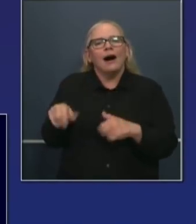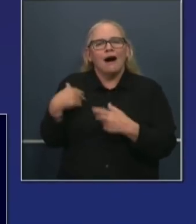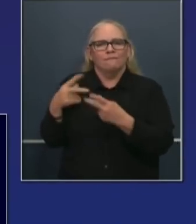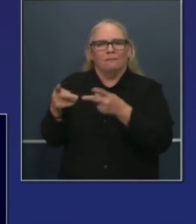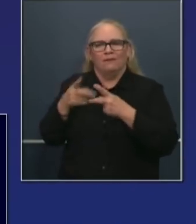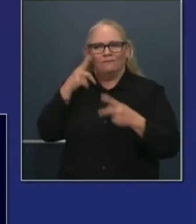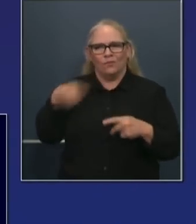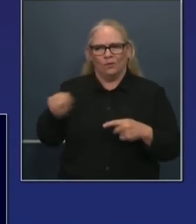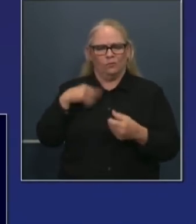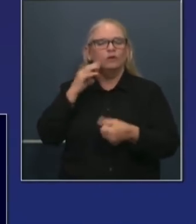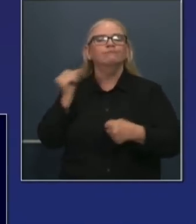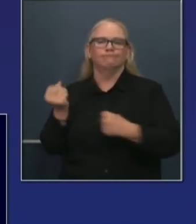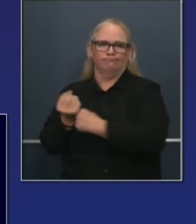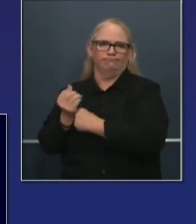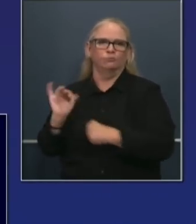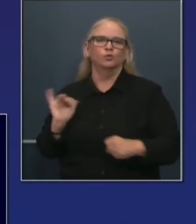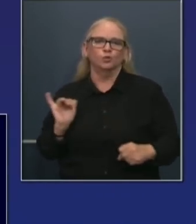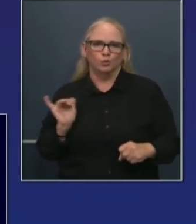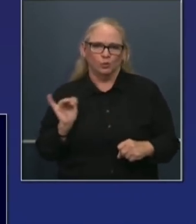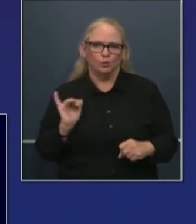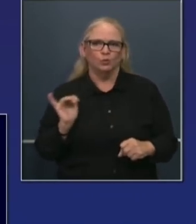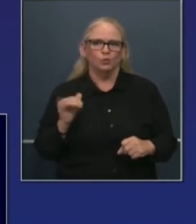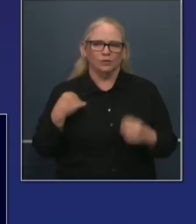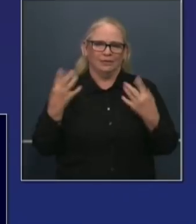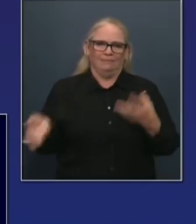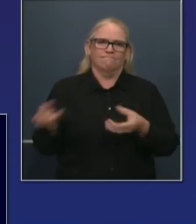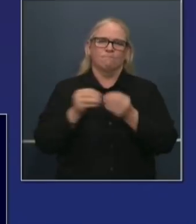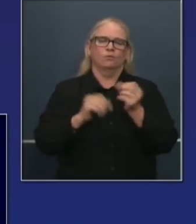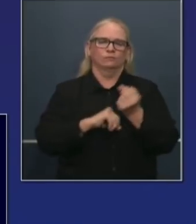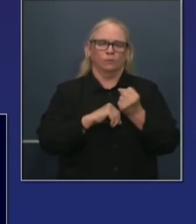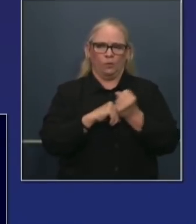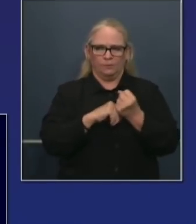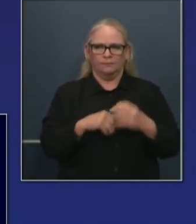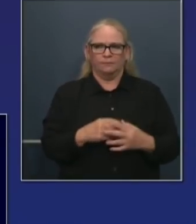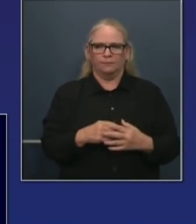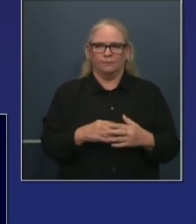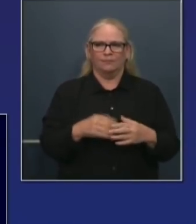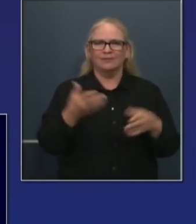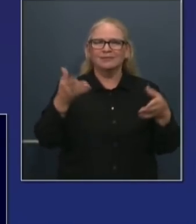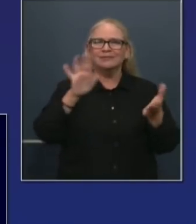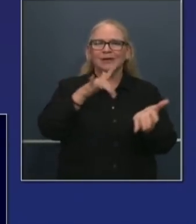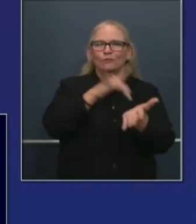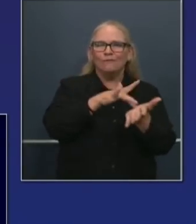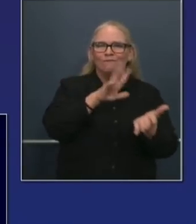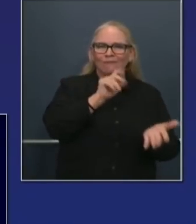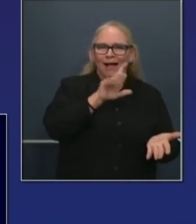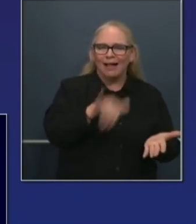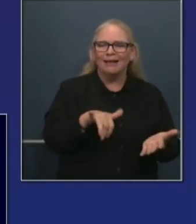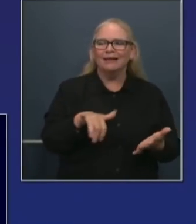FARM WORKERS AND THEY'VE BEEN VERY SUPPORTIVE OF THAT PROGRAM AND WE'RE GOING TO EXPAND ACCESS TO THAT PROGRAM AND